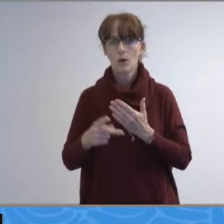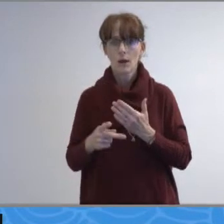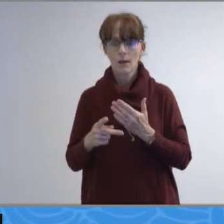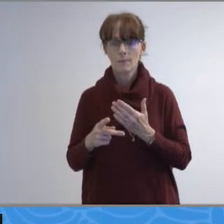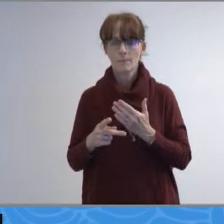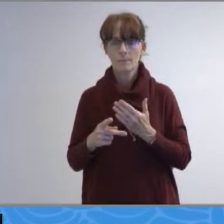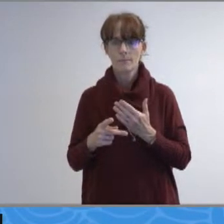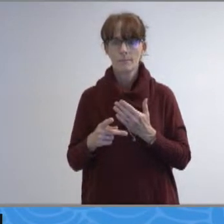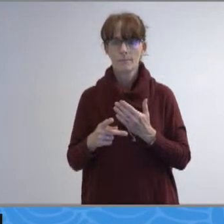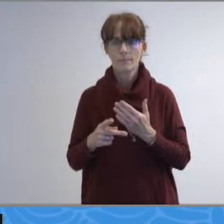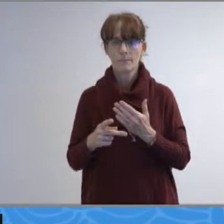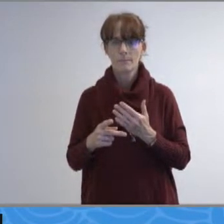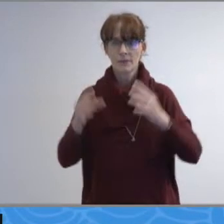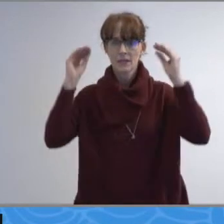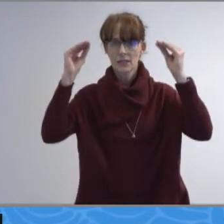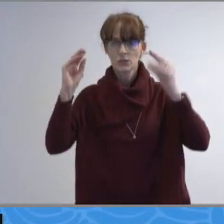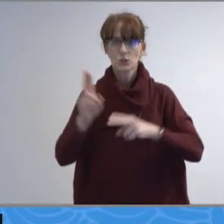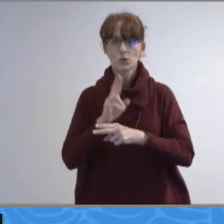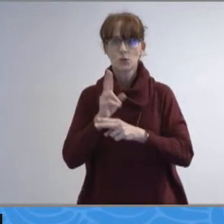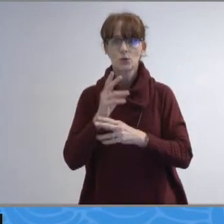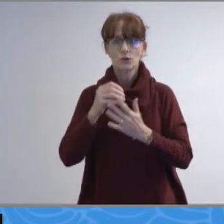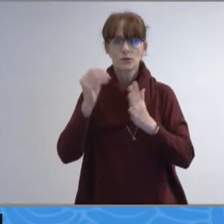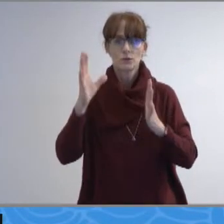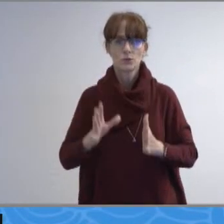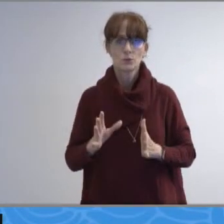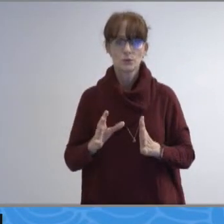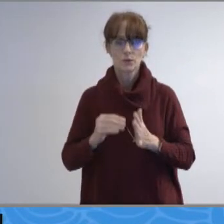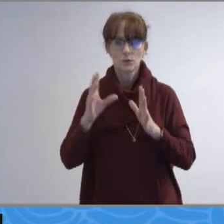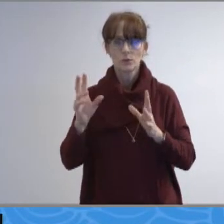that teachers can use with the students and the students take these,